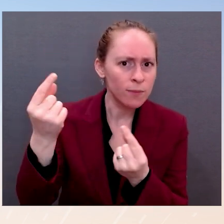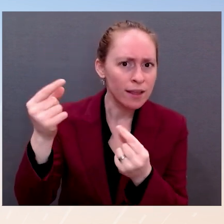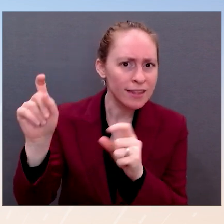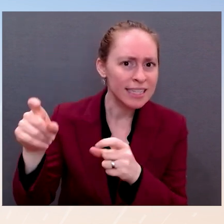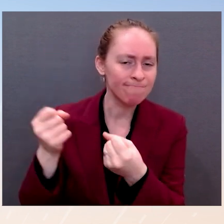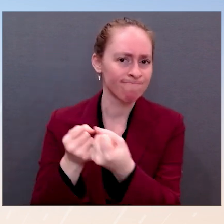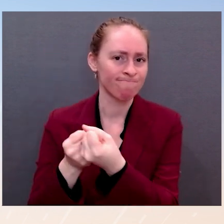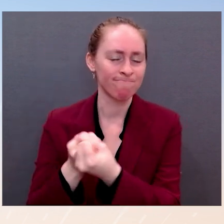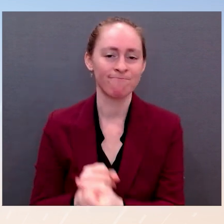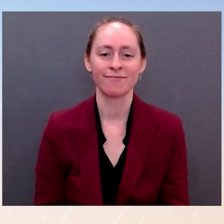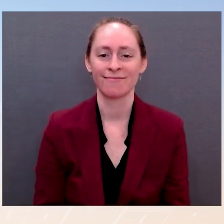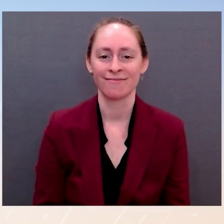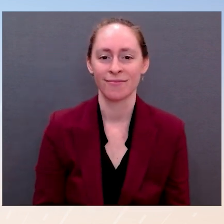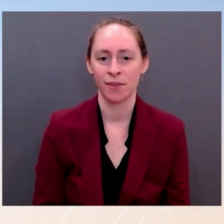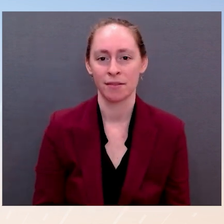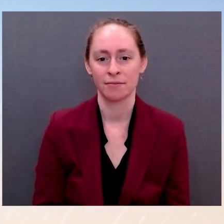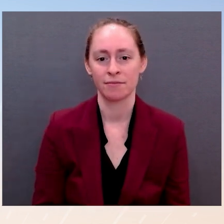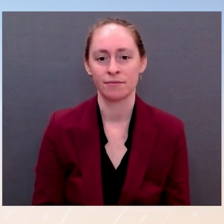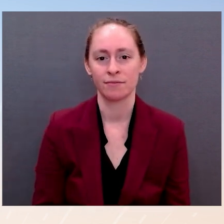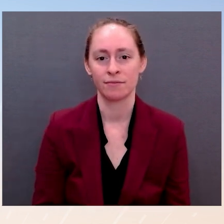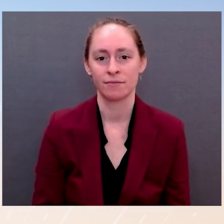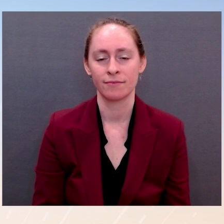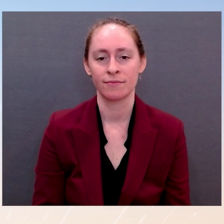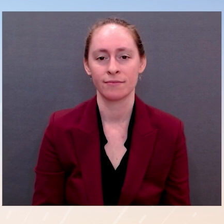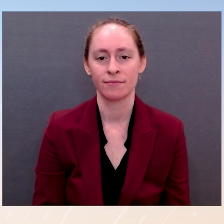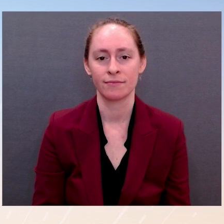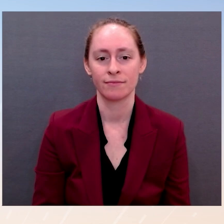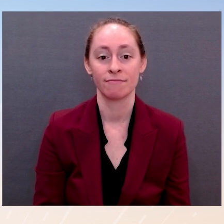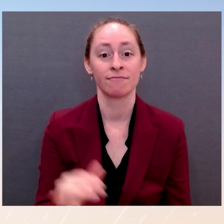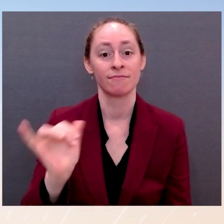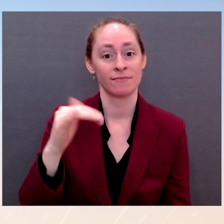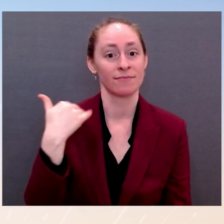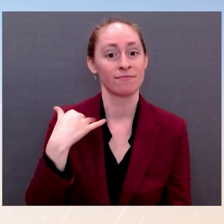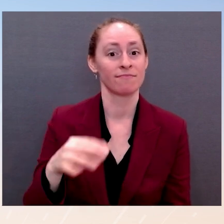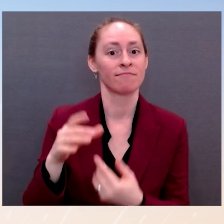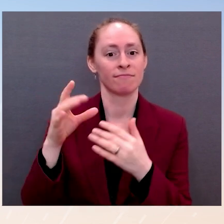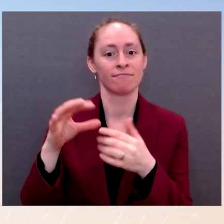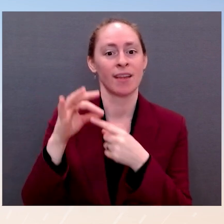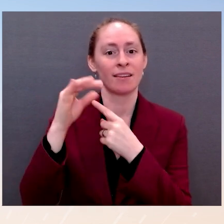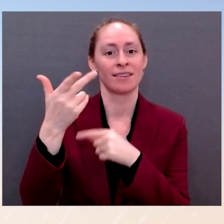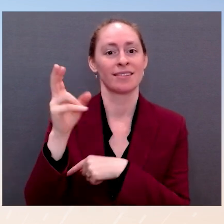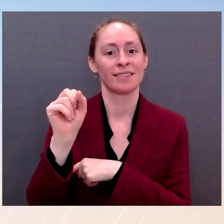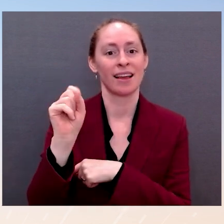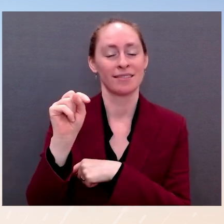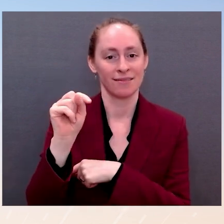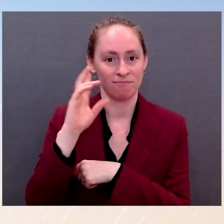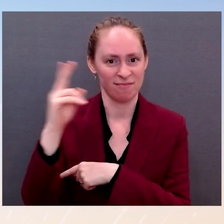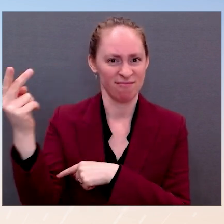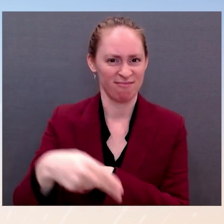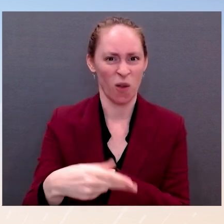to Dr. Alister Martin for this political conversation and with a very special voice and leader and advocate that will be joining him. Thank you.